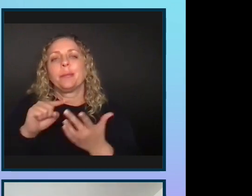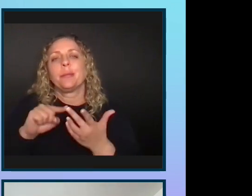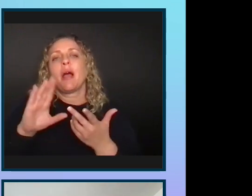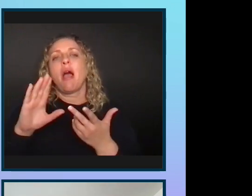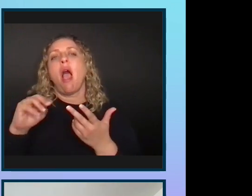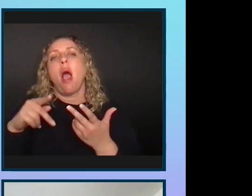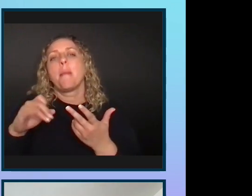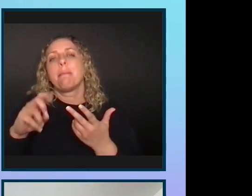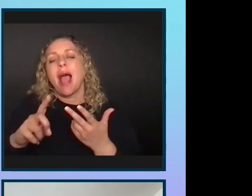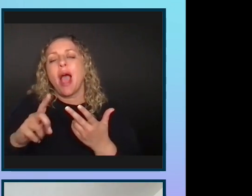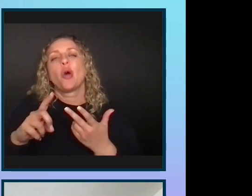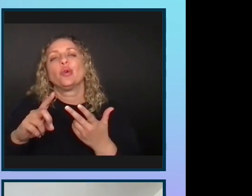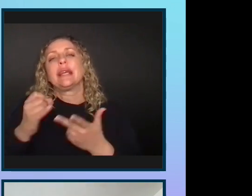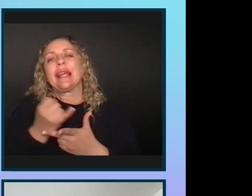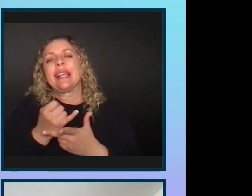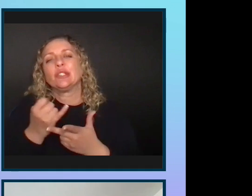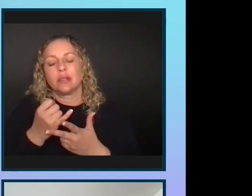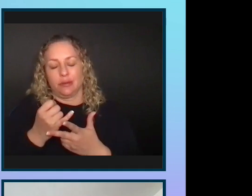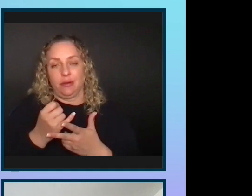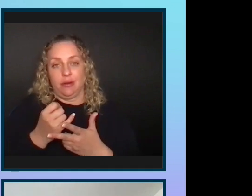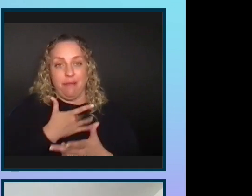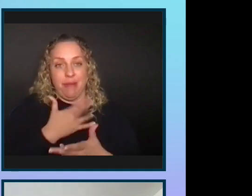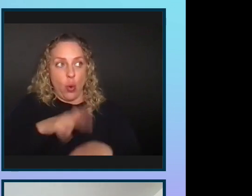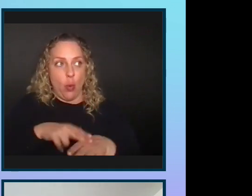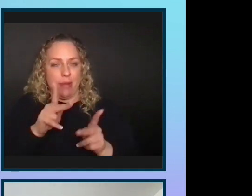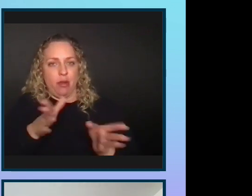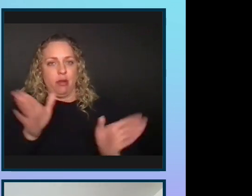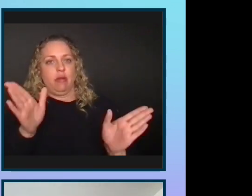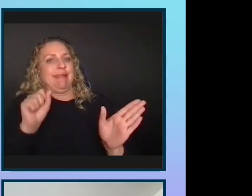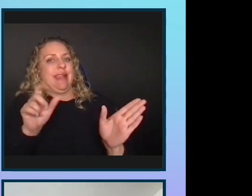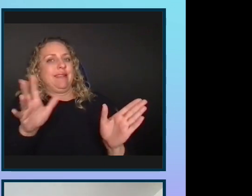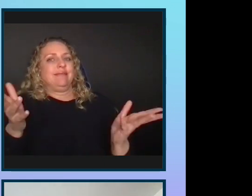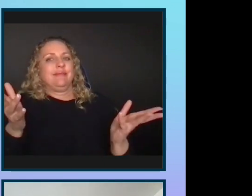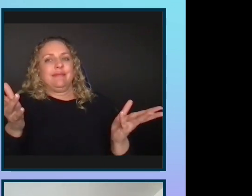probably wouldn't be able to define to you. So what do we do when we're in those situations as a designer?